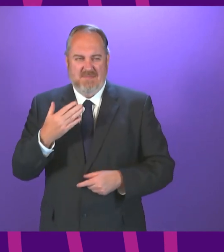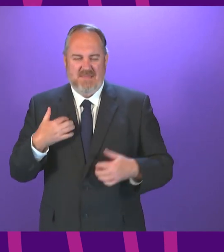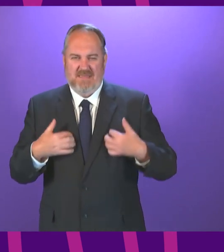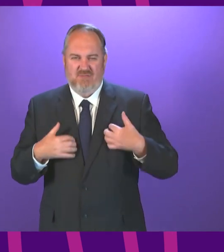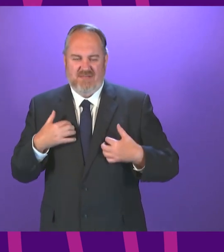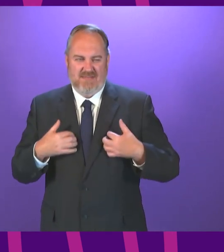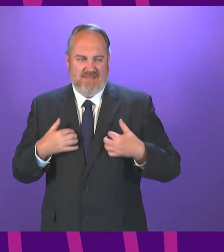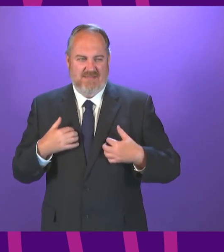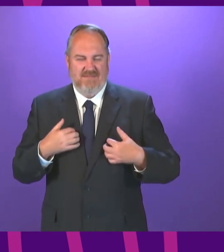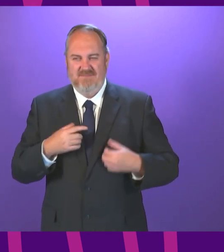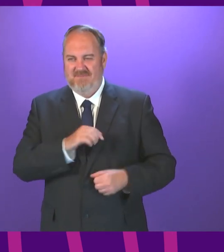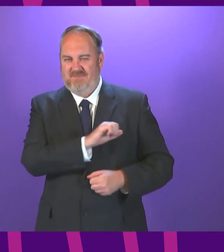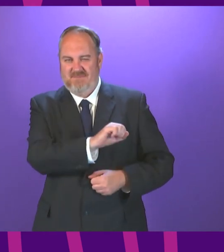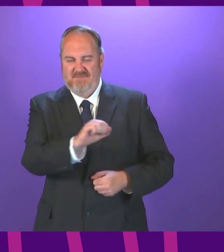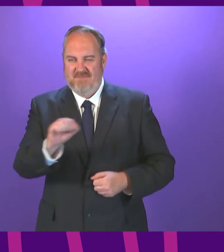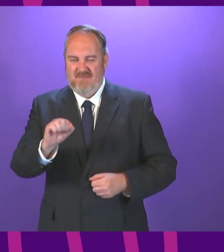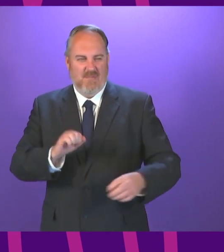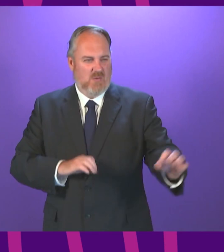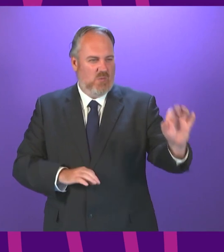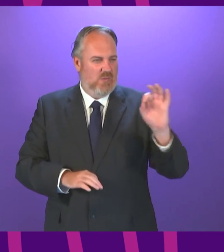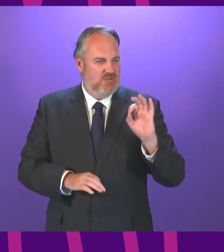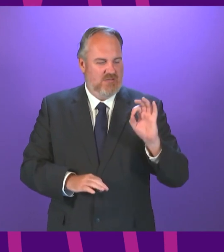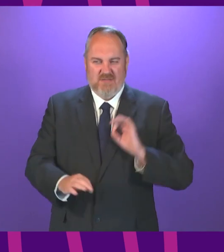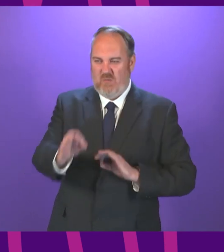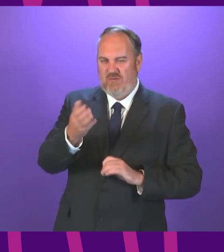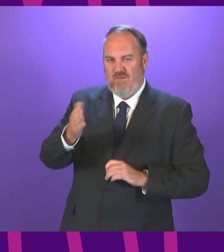of almost every question that I am getting from Conservative members.